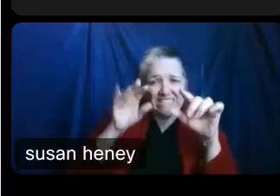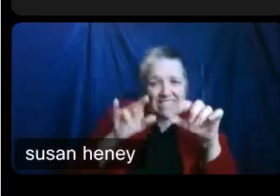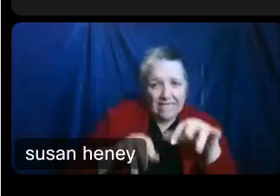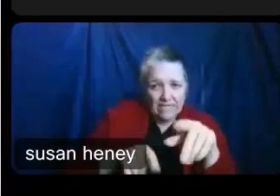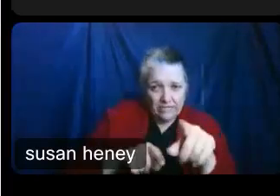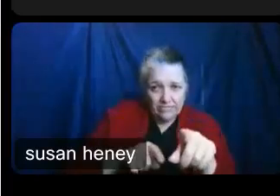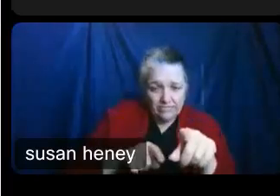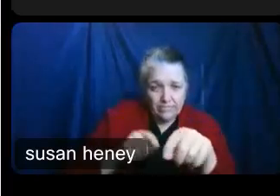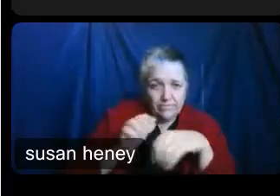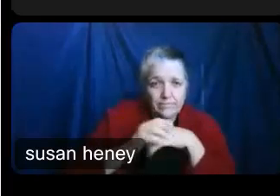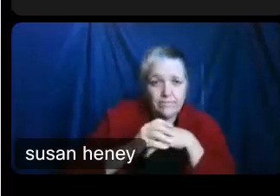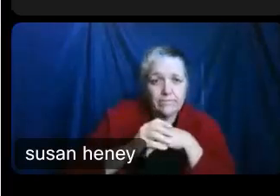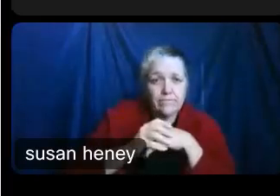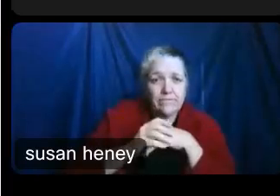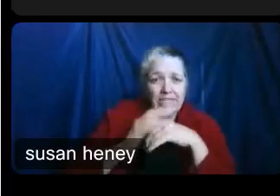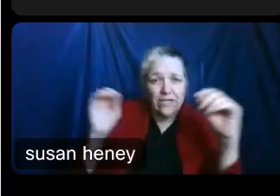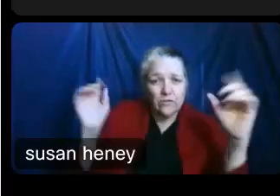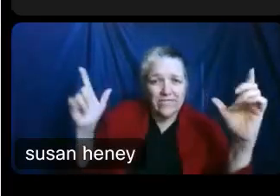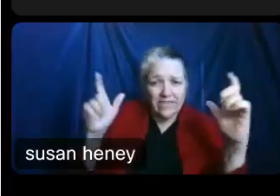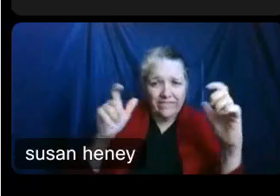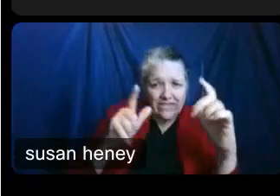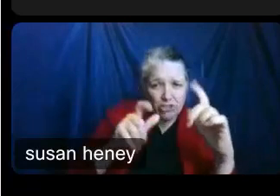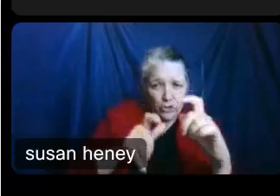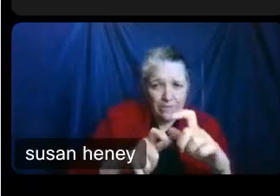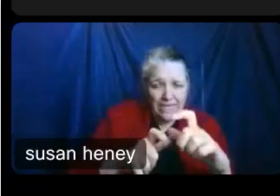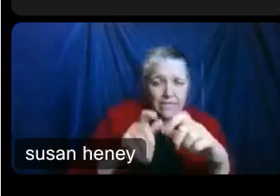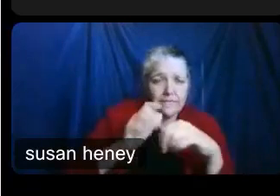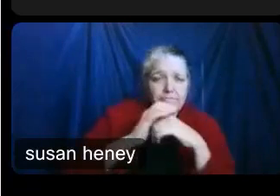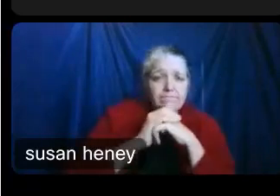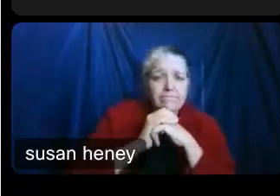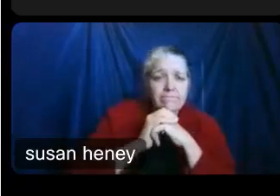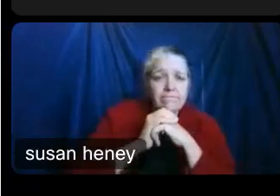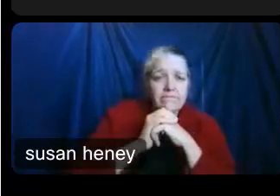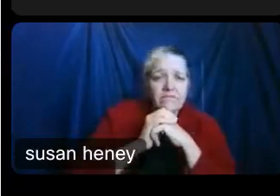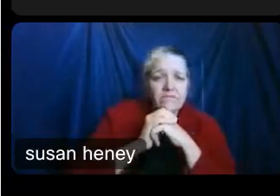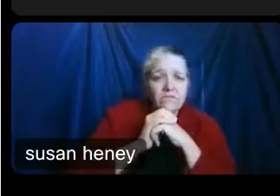see if I zoom in just a little bit further here. We were right under here. So, this is